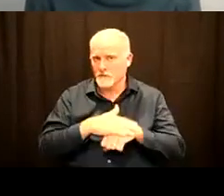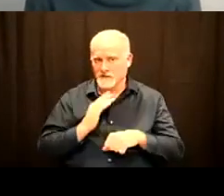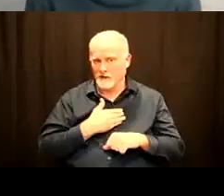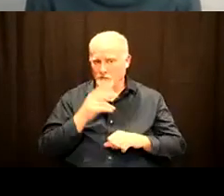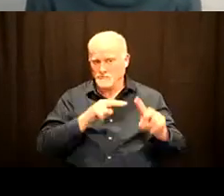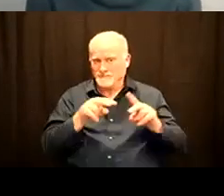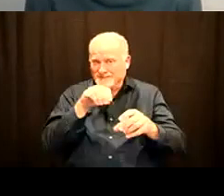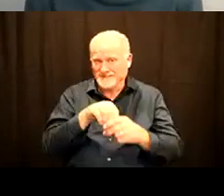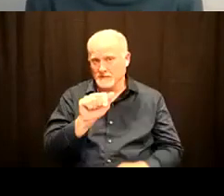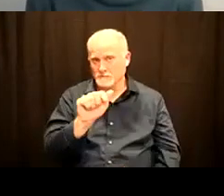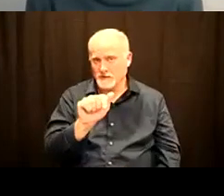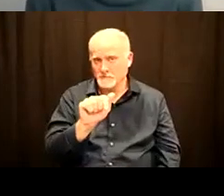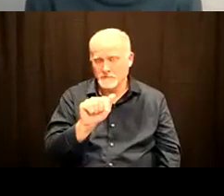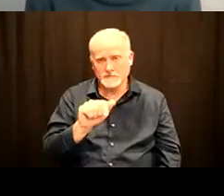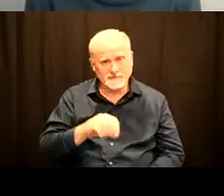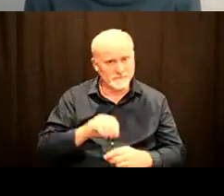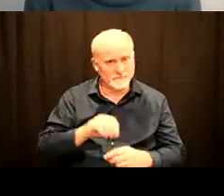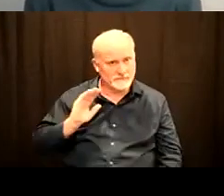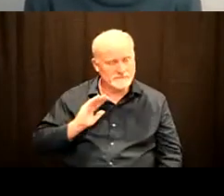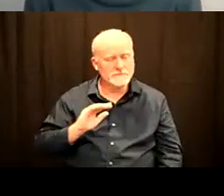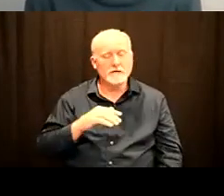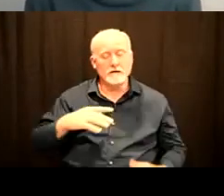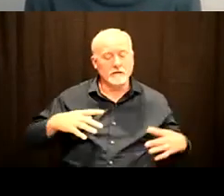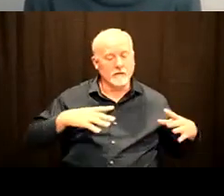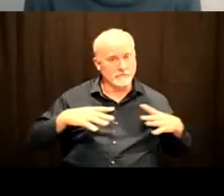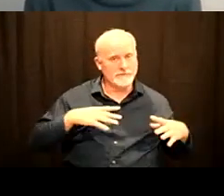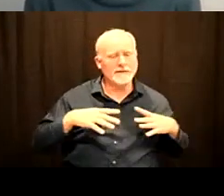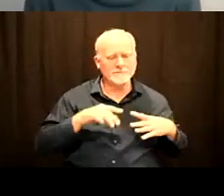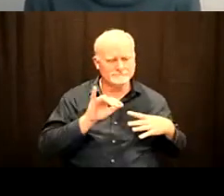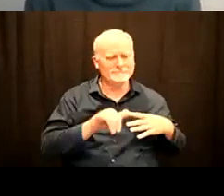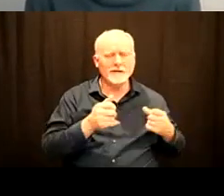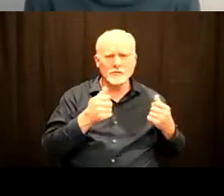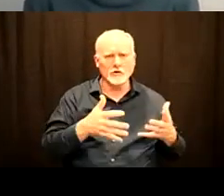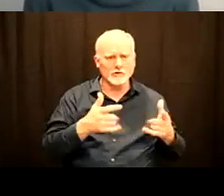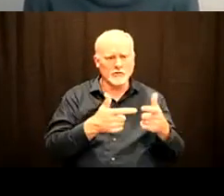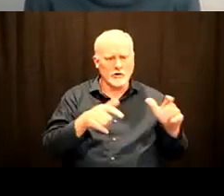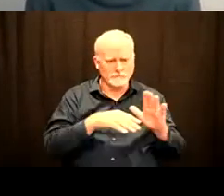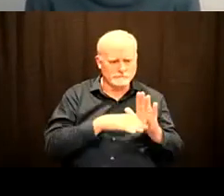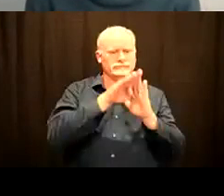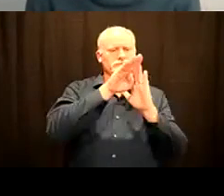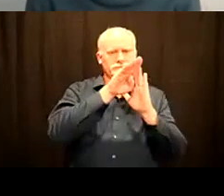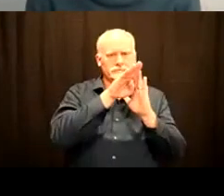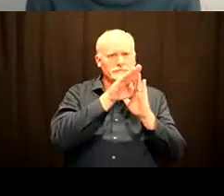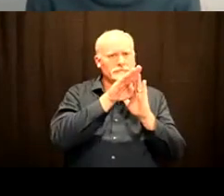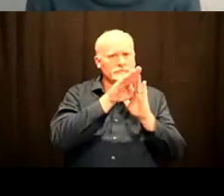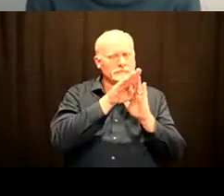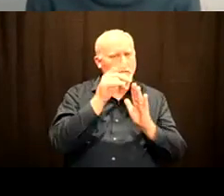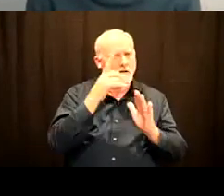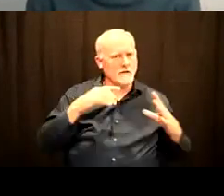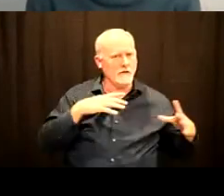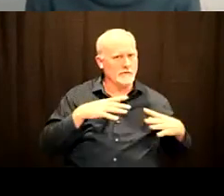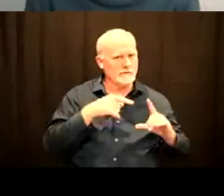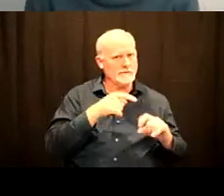in the past we've observed that holidays are what drive large case numbers again the memorial day